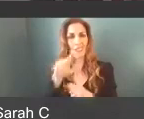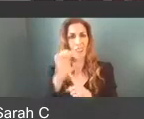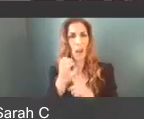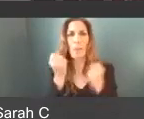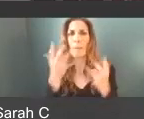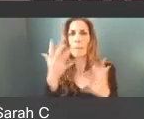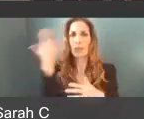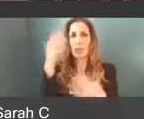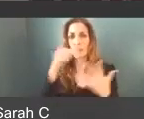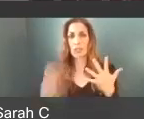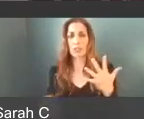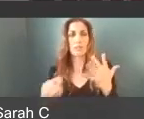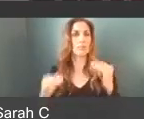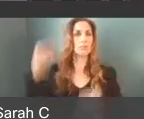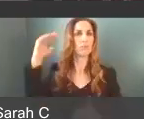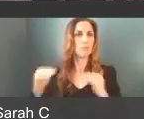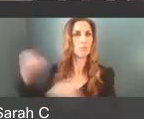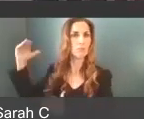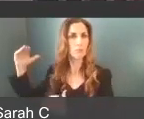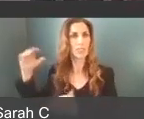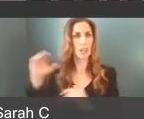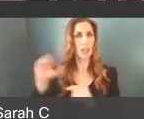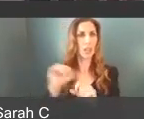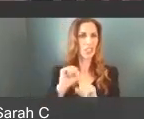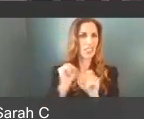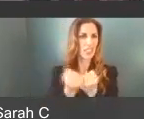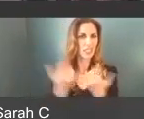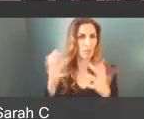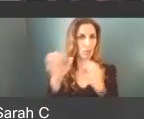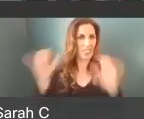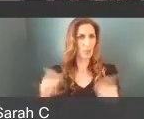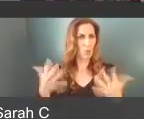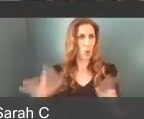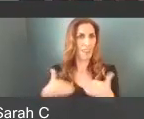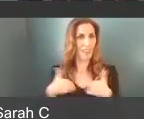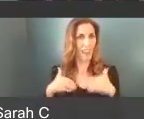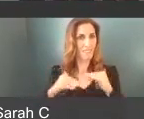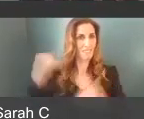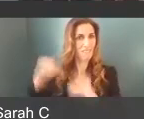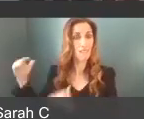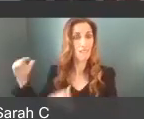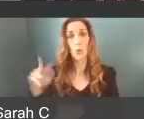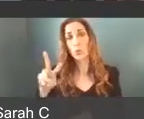in our health care systems. This inequity has caused two to three times more serious